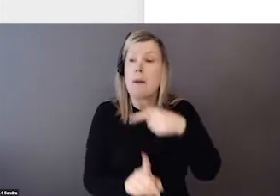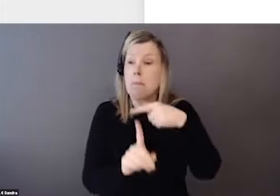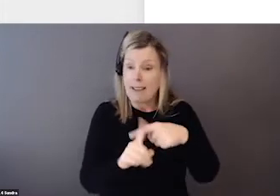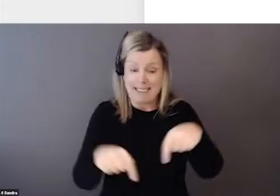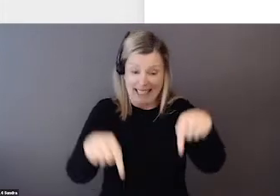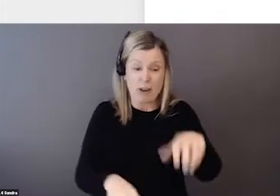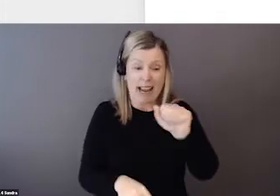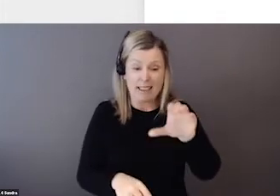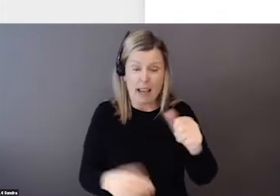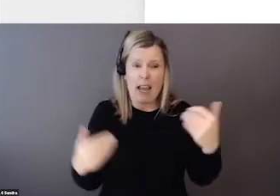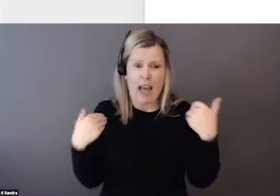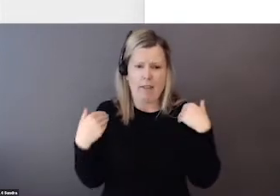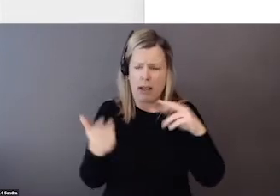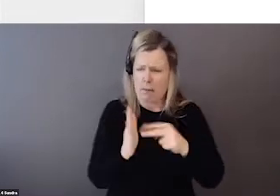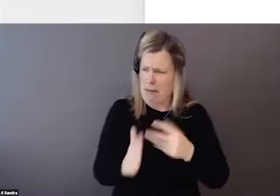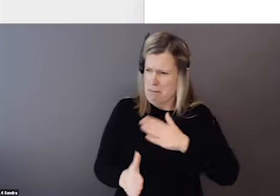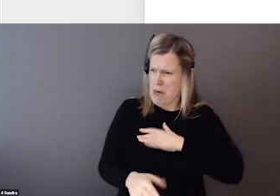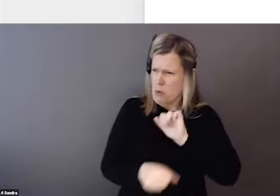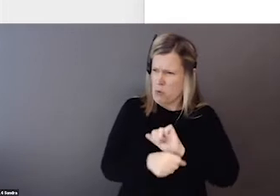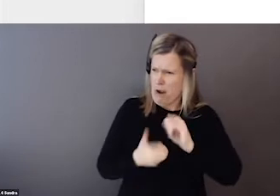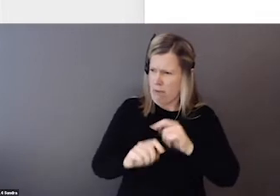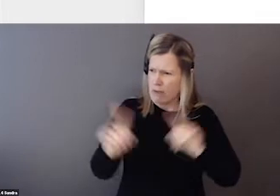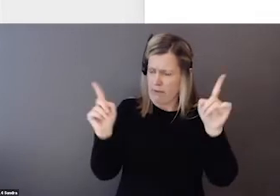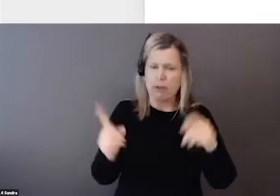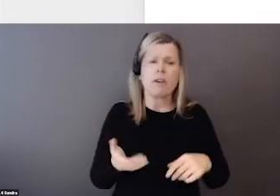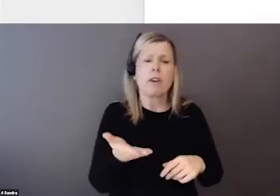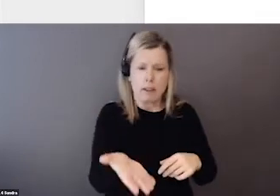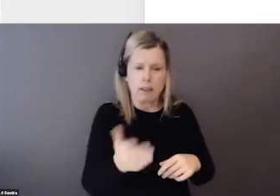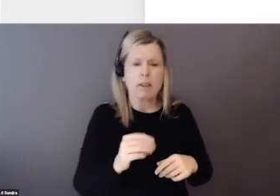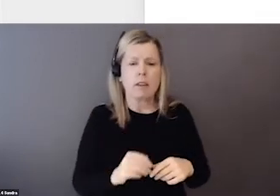So why is this any different? Well, as we started to do the research